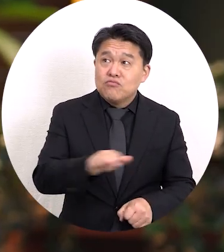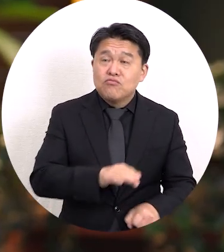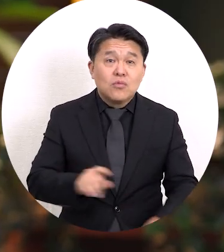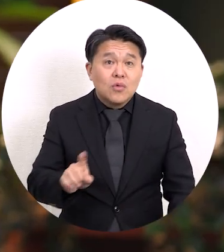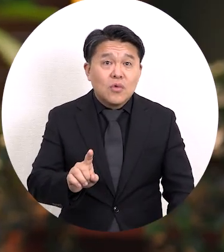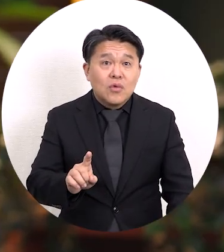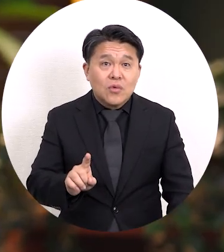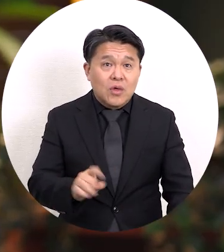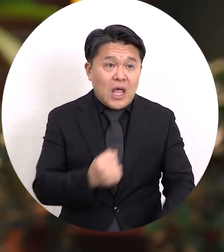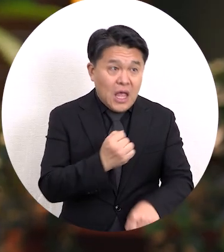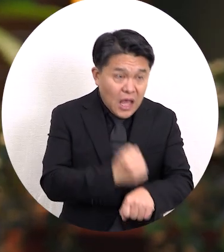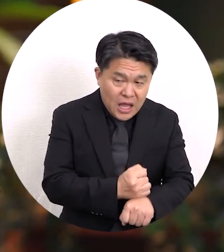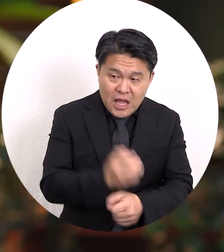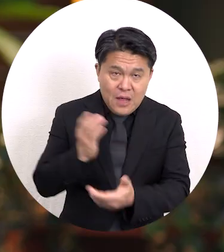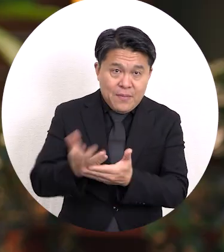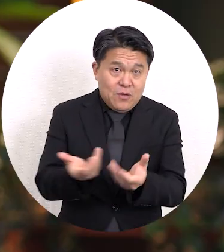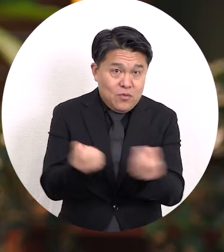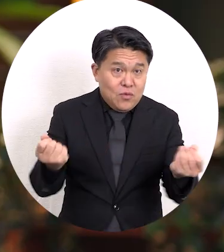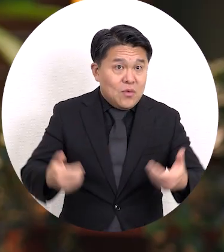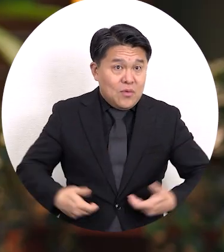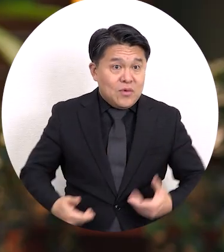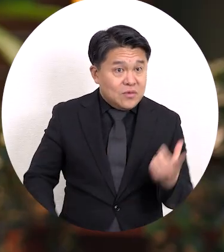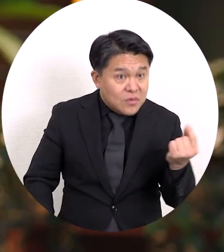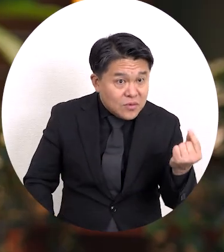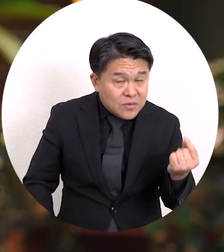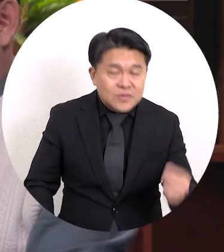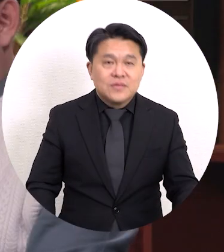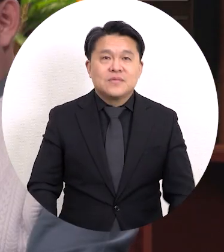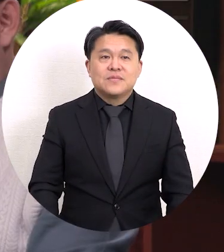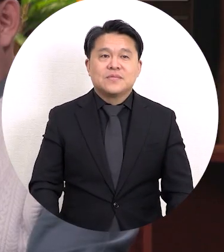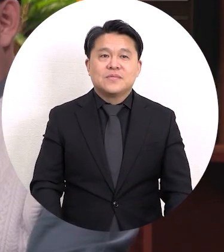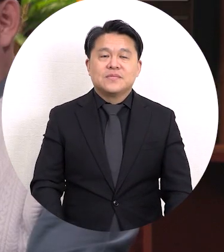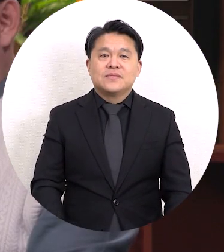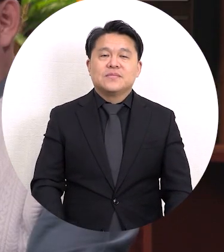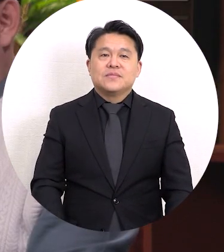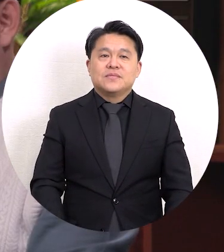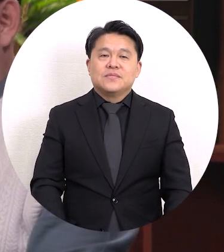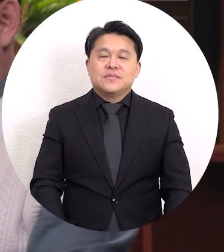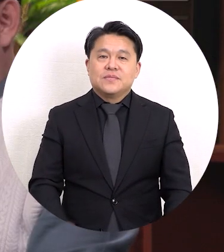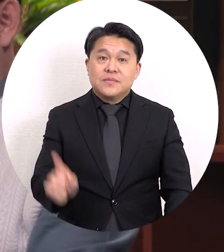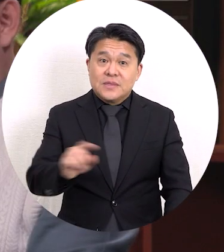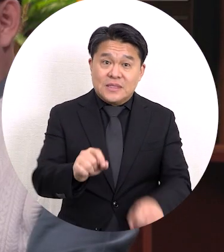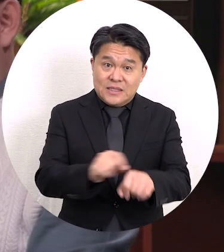just do what's necessary and avoid what isn't. So, when we look at